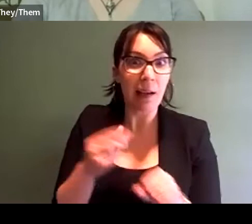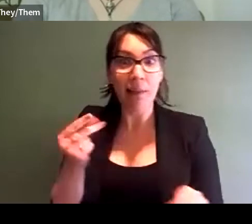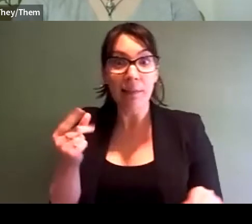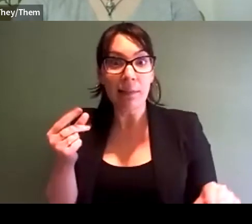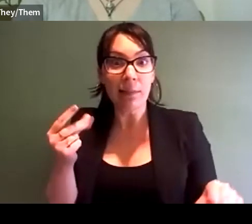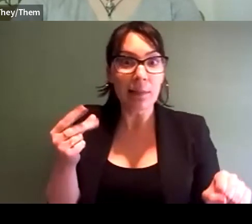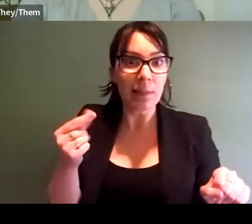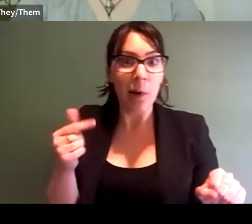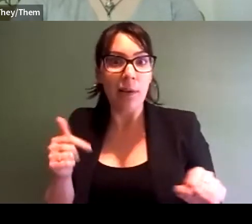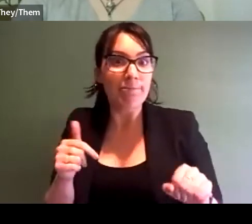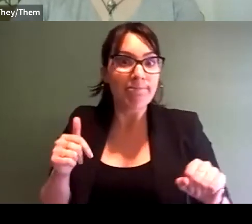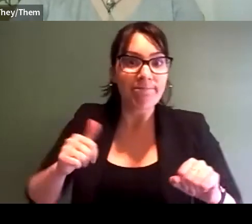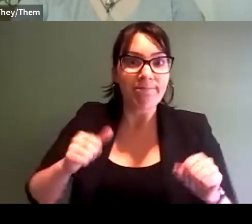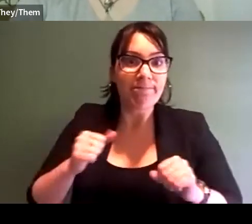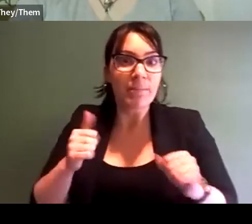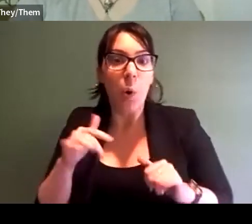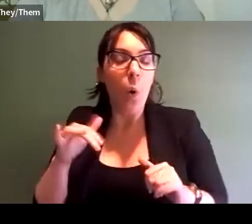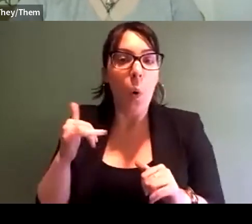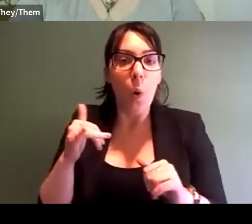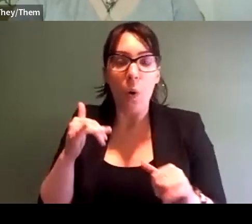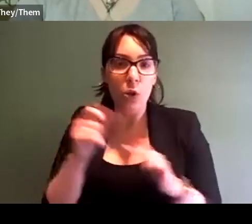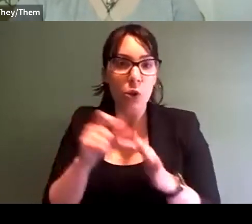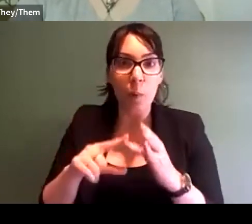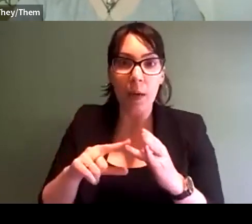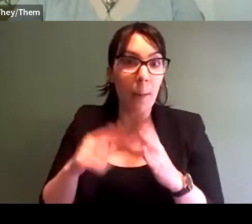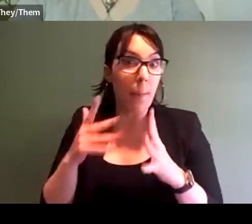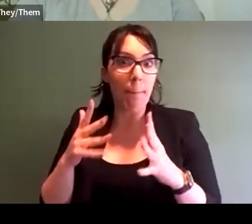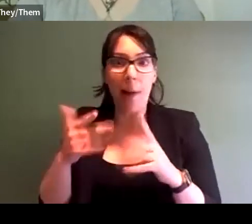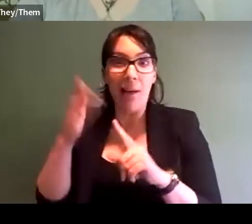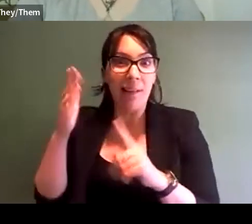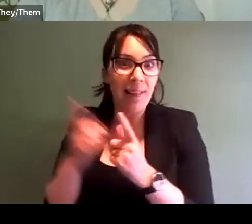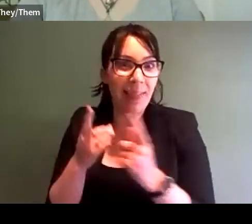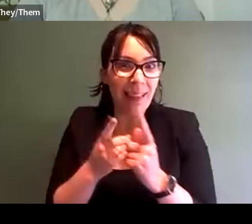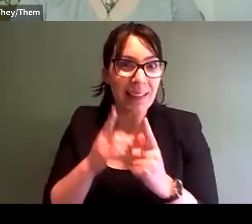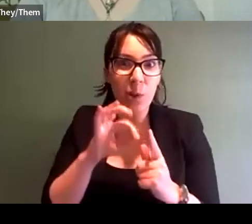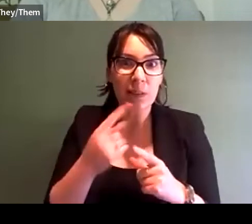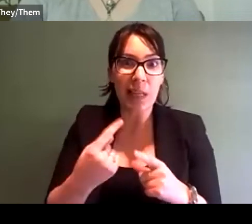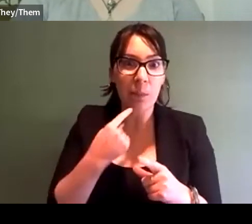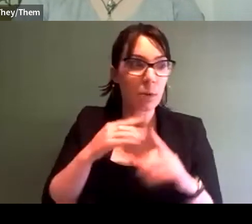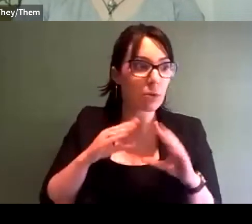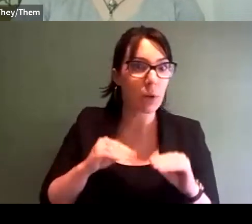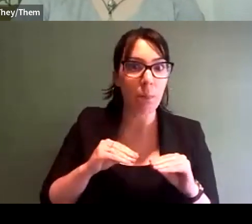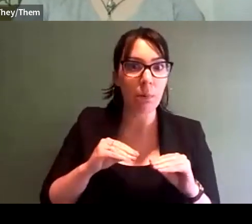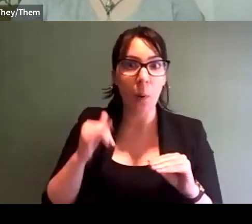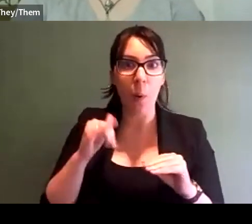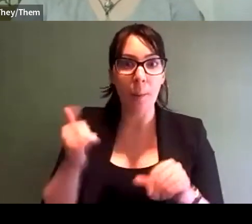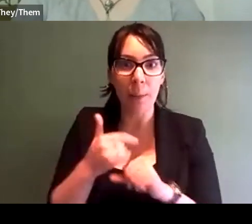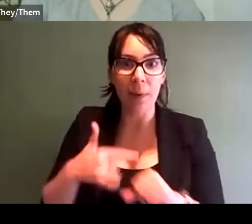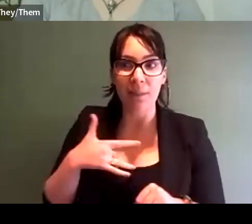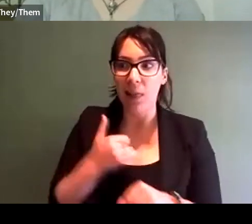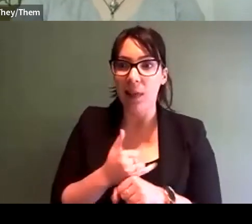I'm not telling me to stop doing that or, you know, makes me feel guilty about that. Just let me do it, you know.